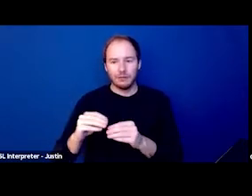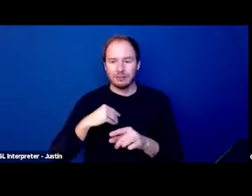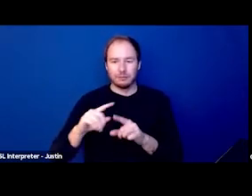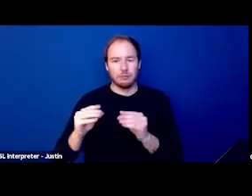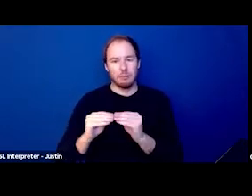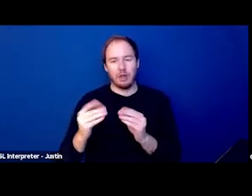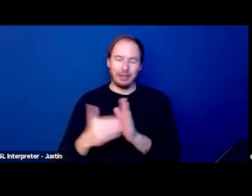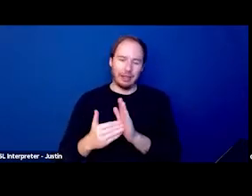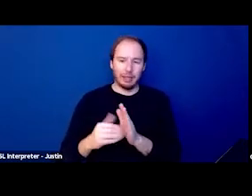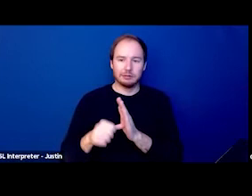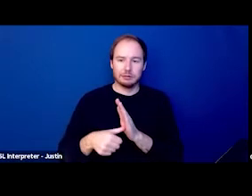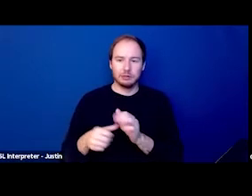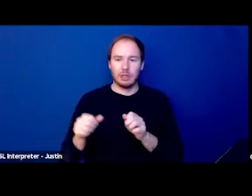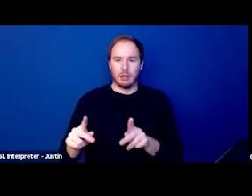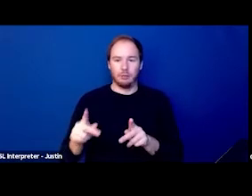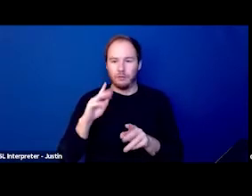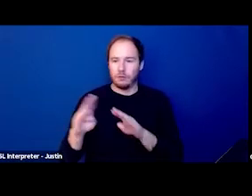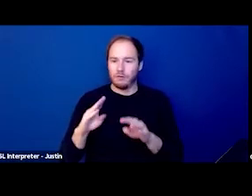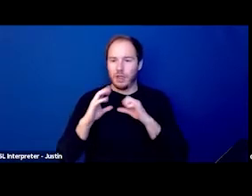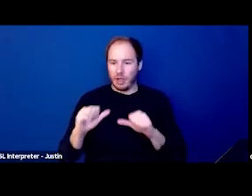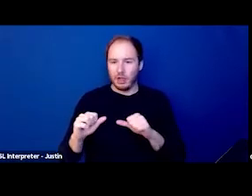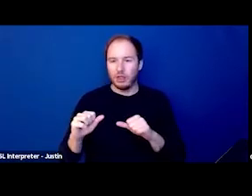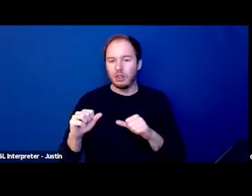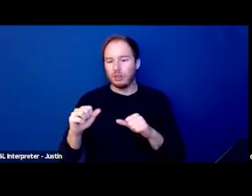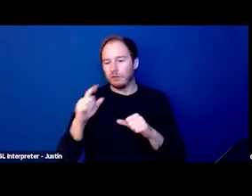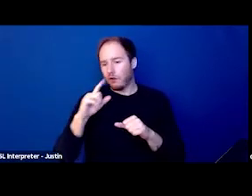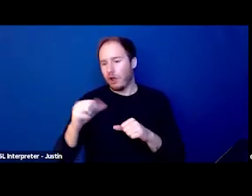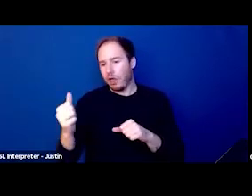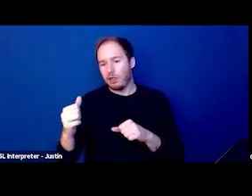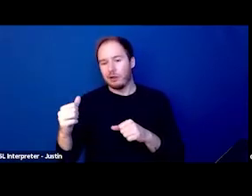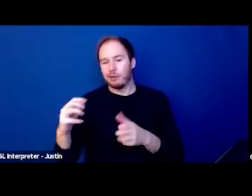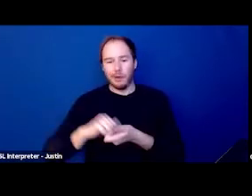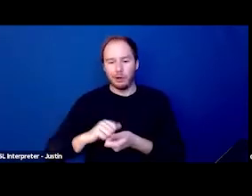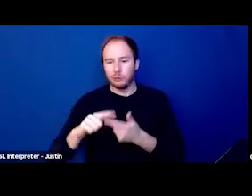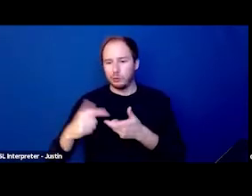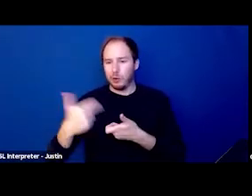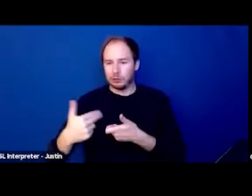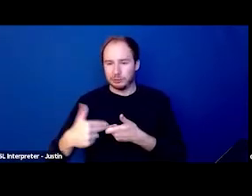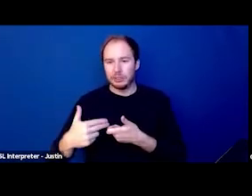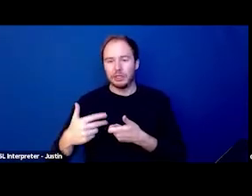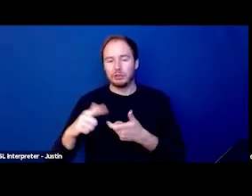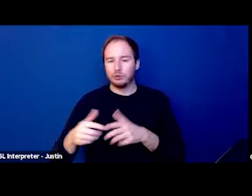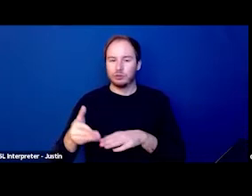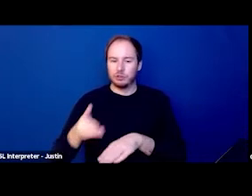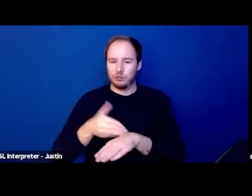for behavioral health or other healthcare providers or other partners to participate, to increase the likelihood that those matches